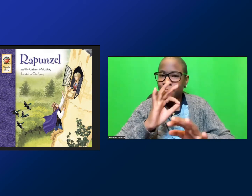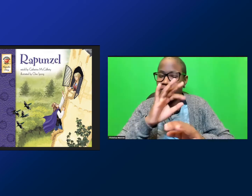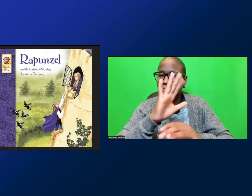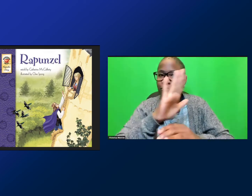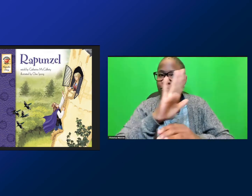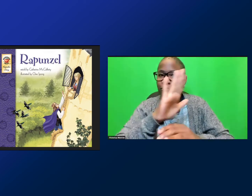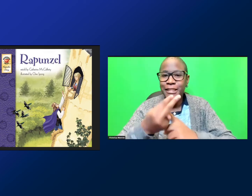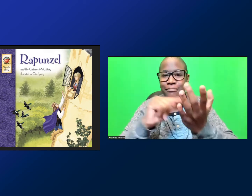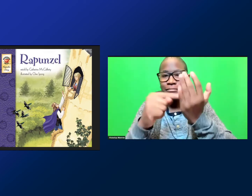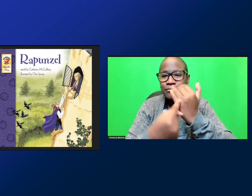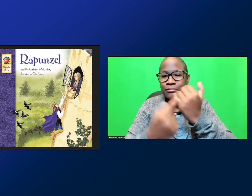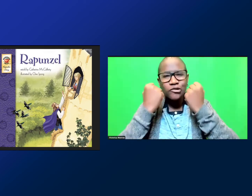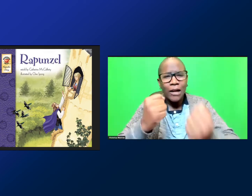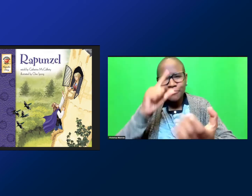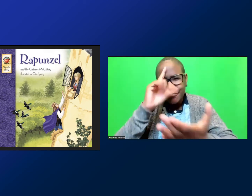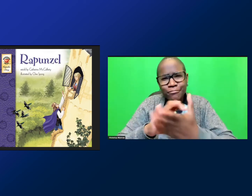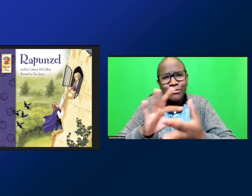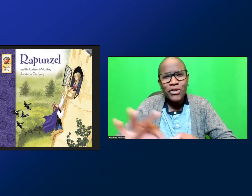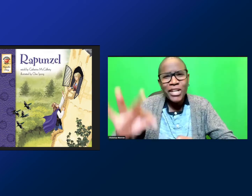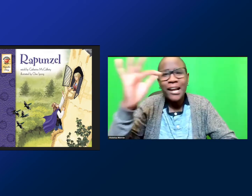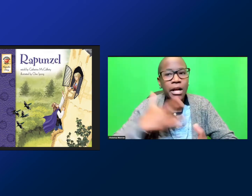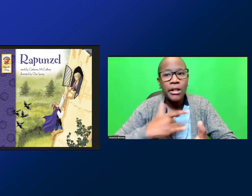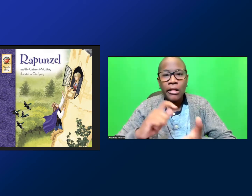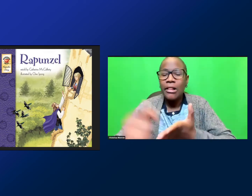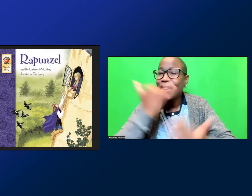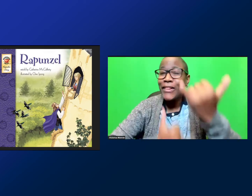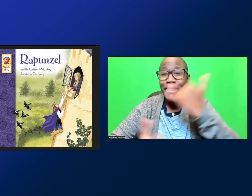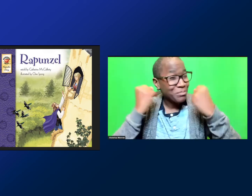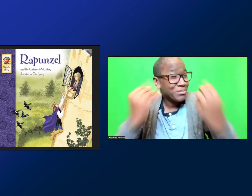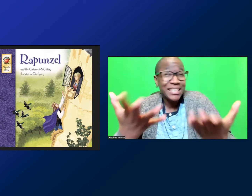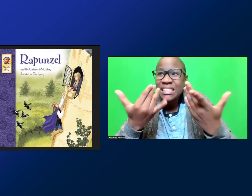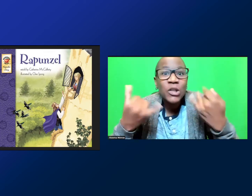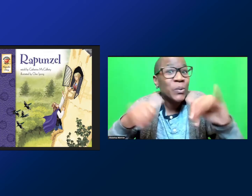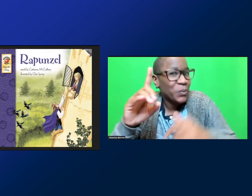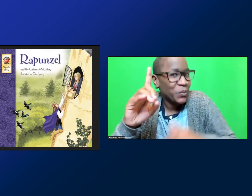and beliefs and how the native people dress and all of that and many people make mistakes about it